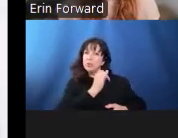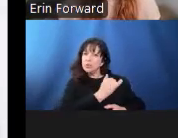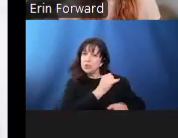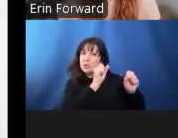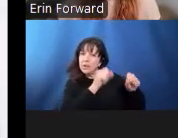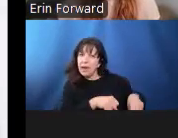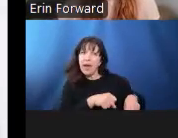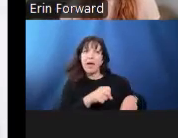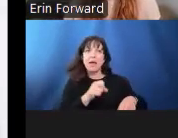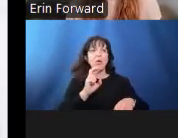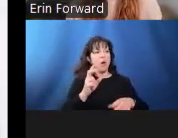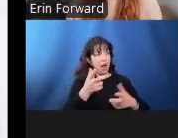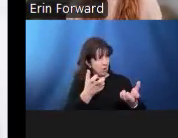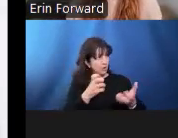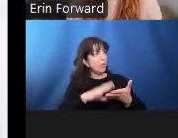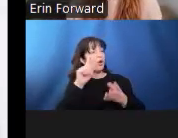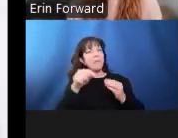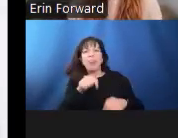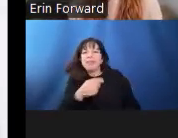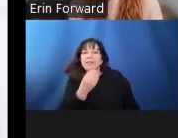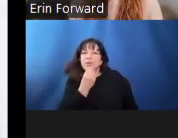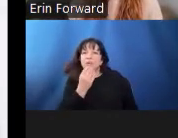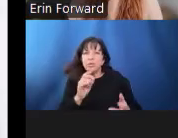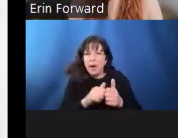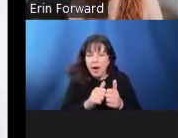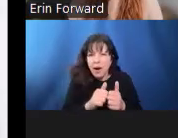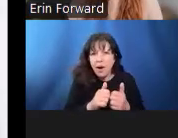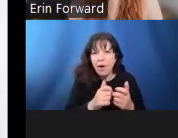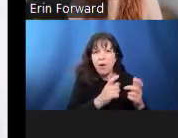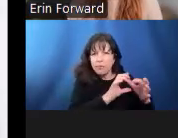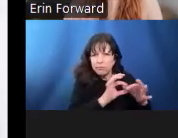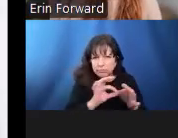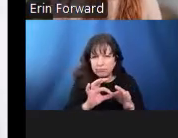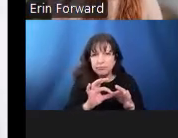to learn about this food? Because feeding is something